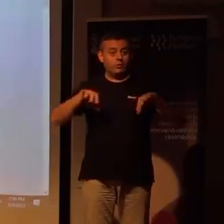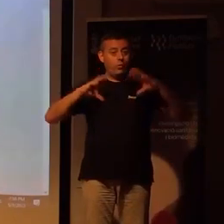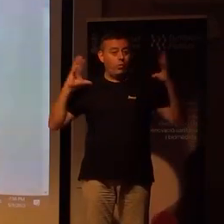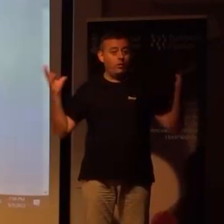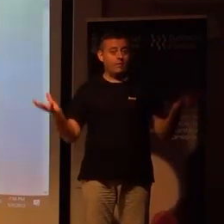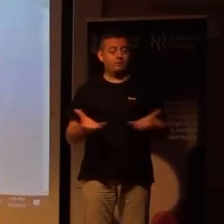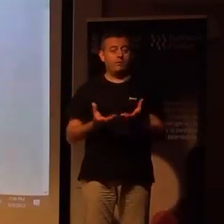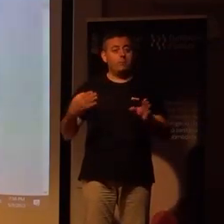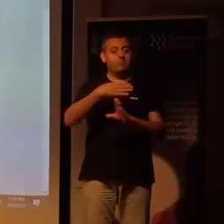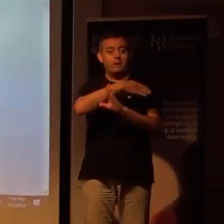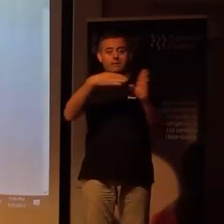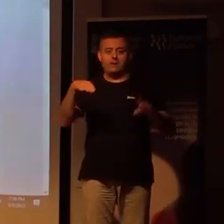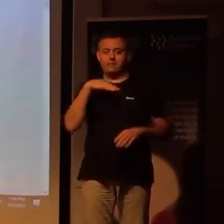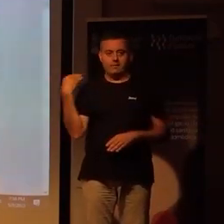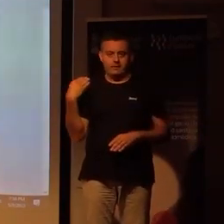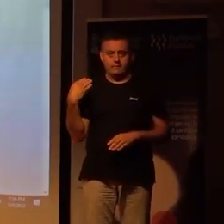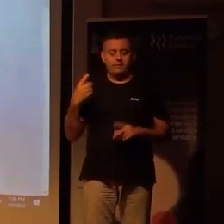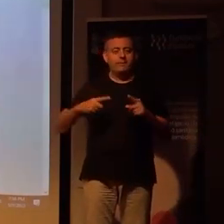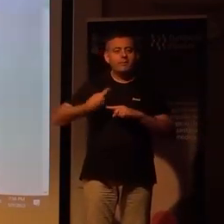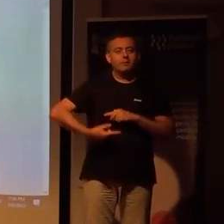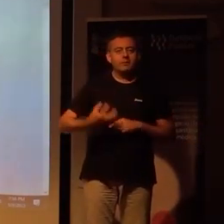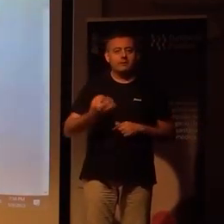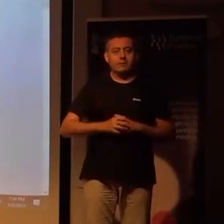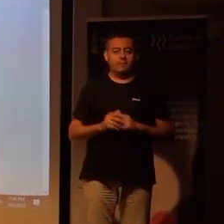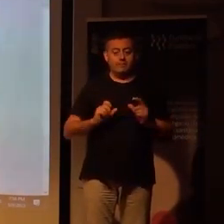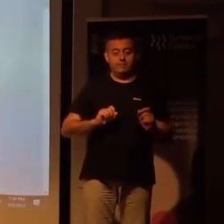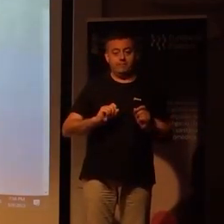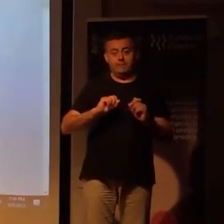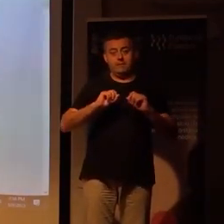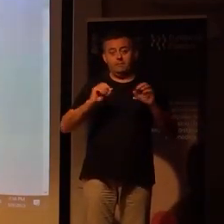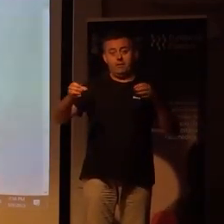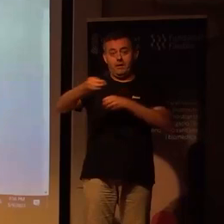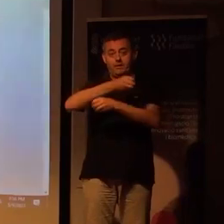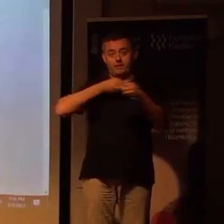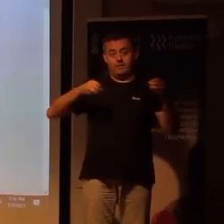in the end what he ends up doing is moving to his planet, well, I don't know if it’s a planet, it doesn’t matter,